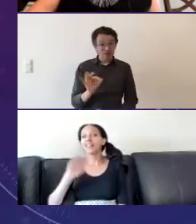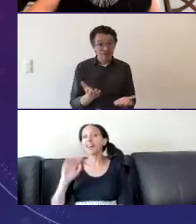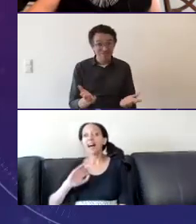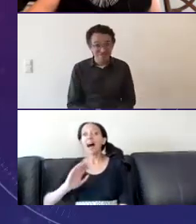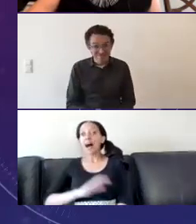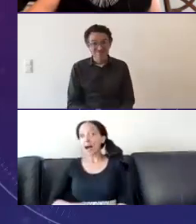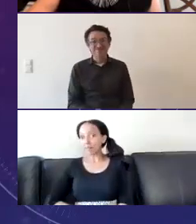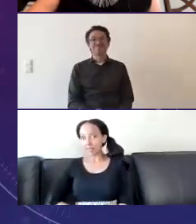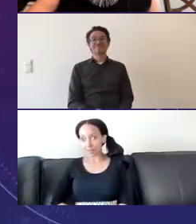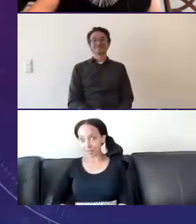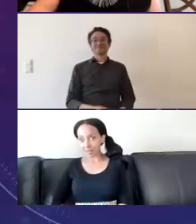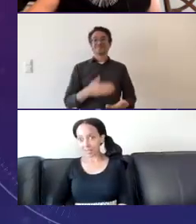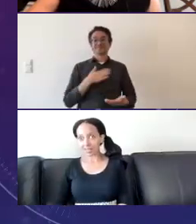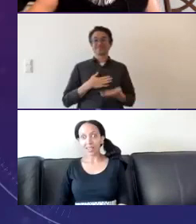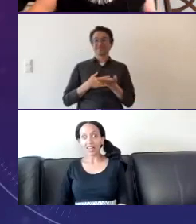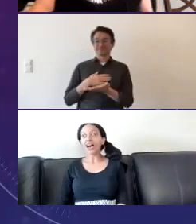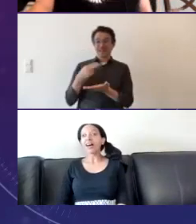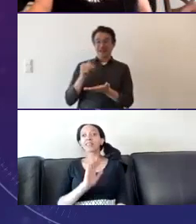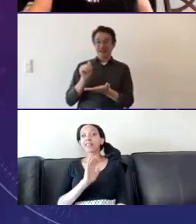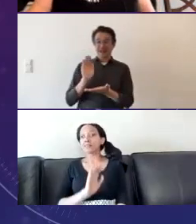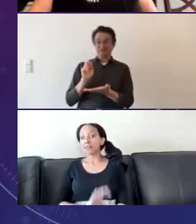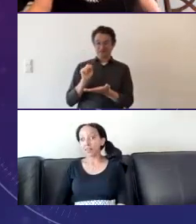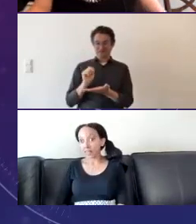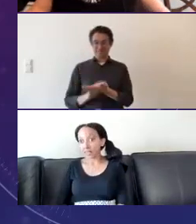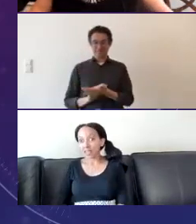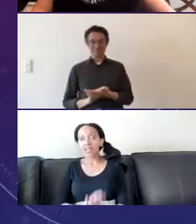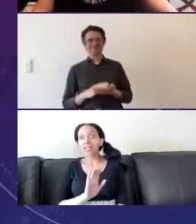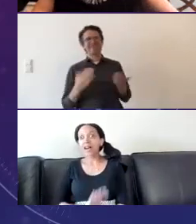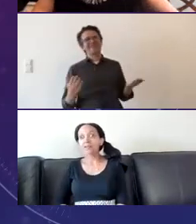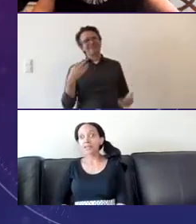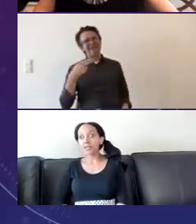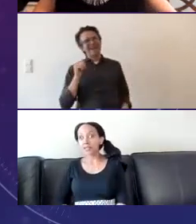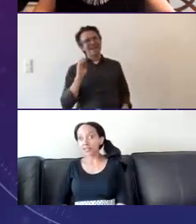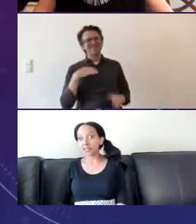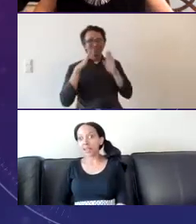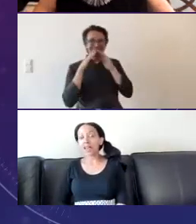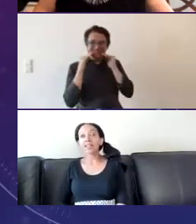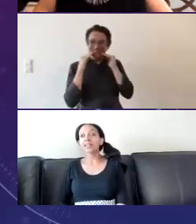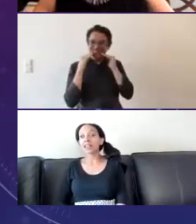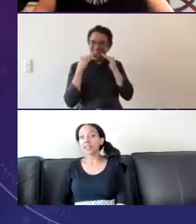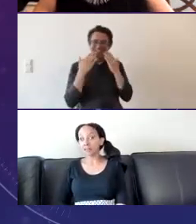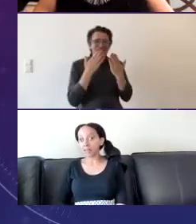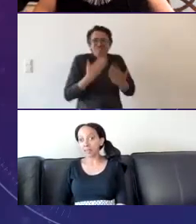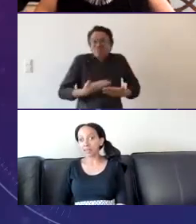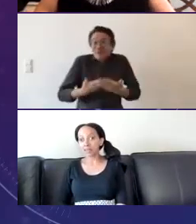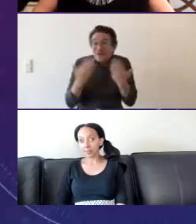haben speaking good morning good afternoon and good evening to the world